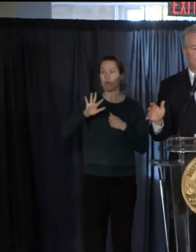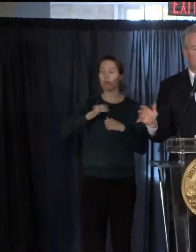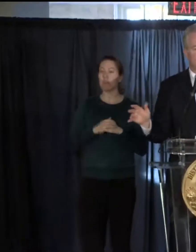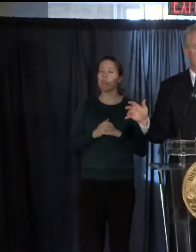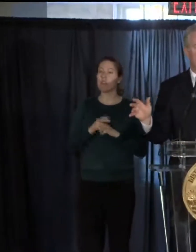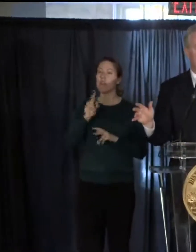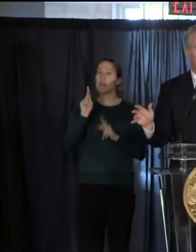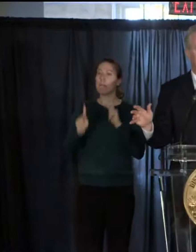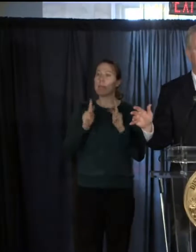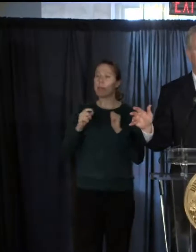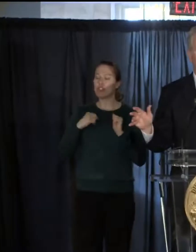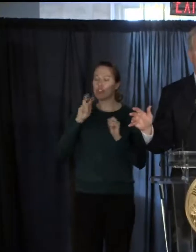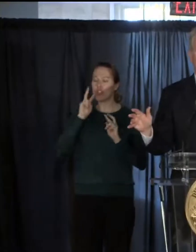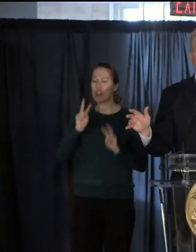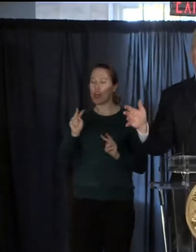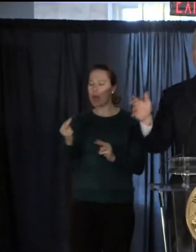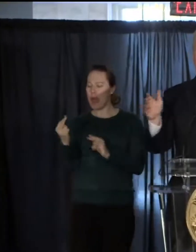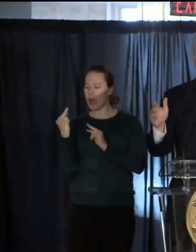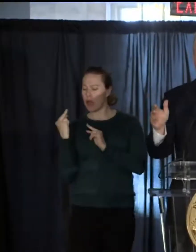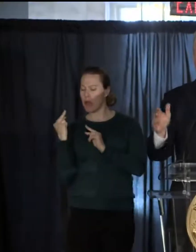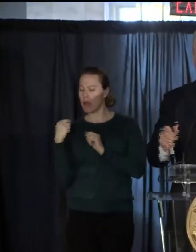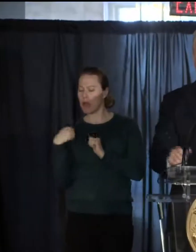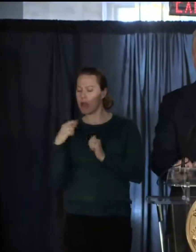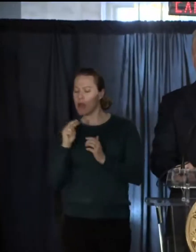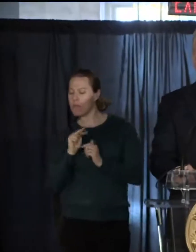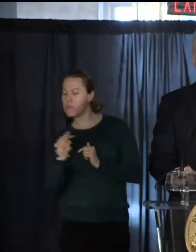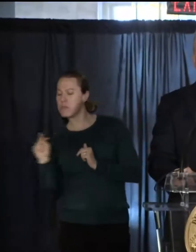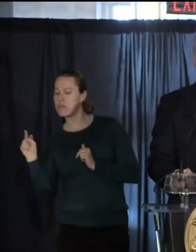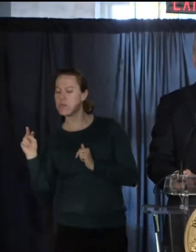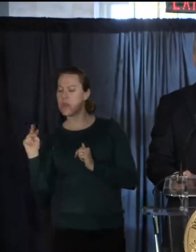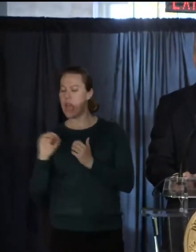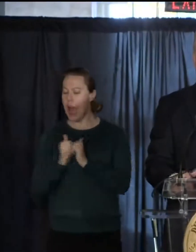SHOULD DECIDE HOW THEY WANT TO VOTE.